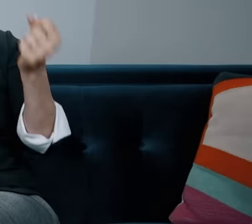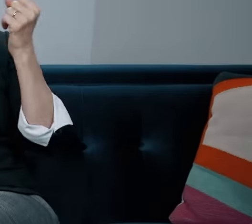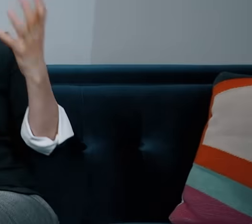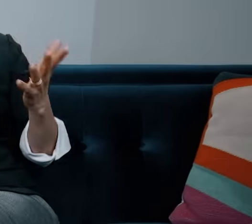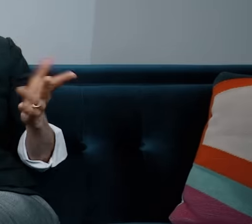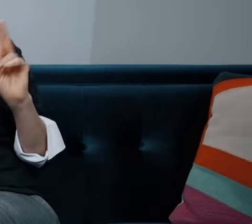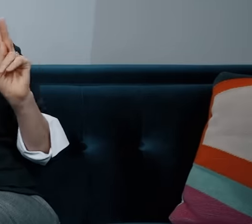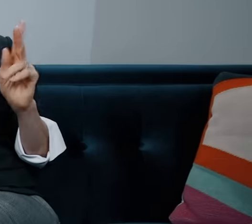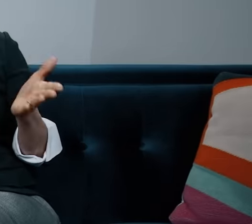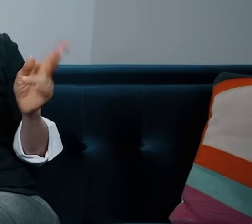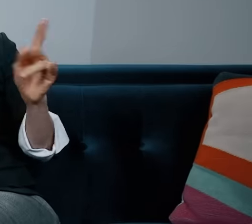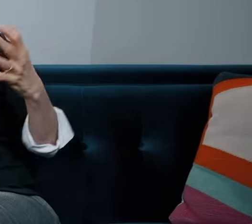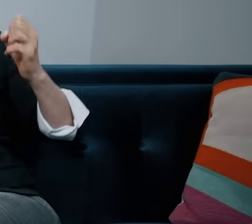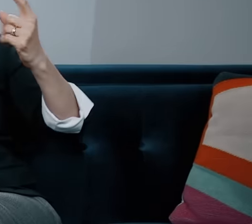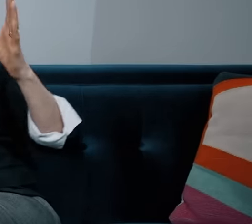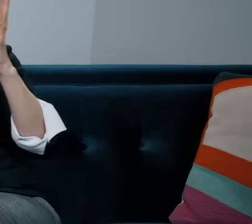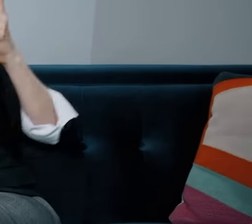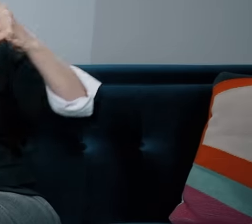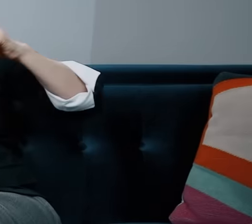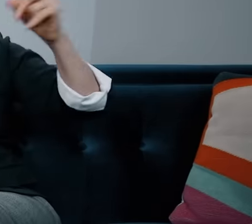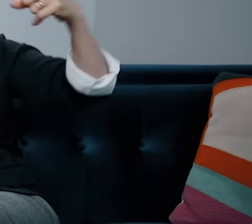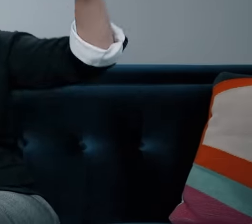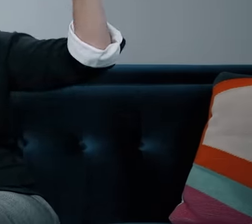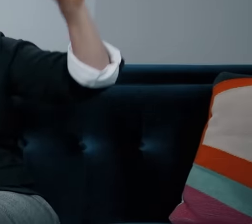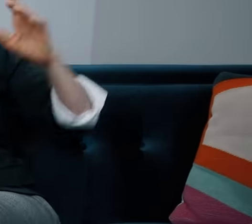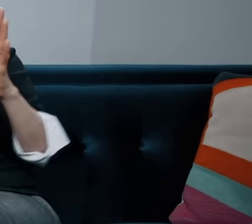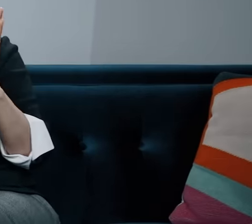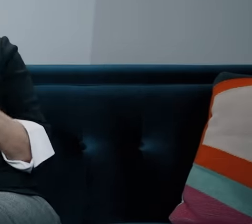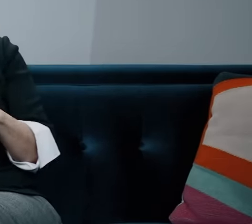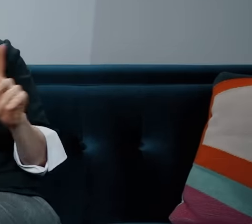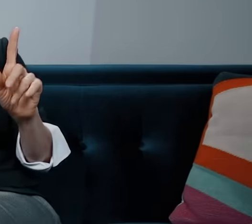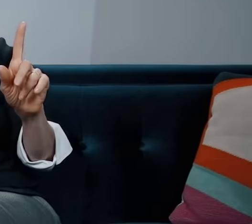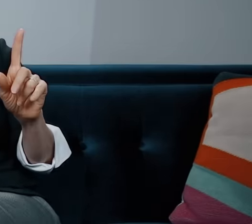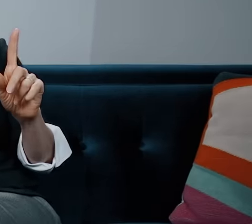There are many Deaf and hard of hearing people who are very successful going that route and they thrive in their careers.